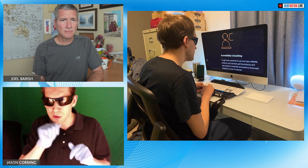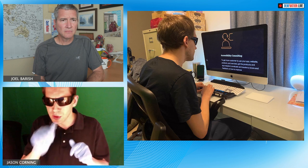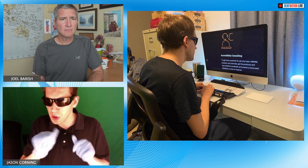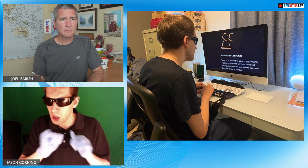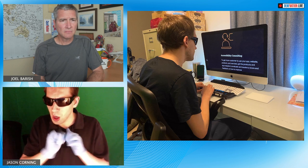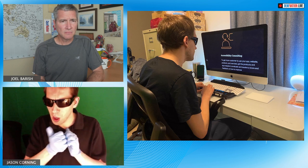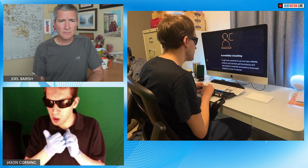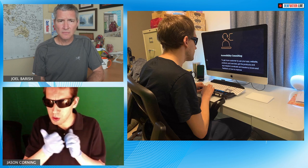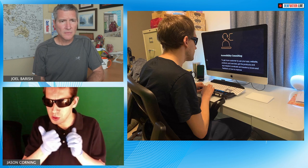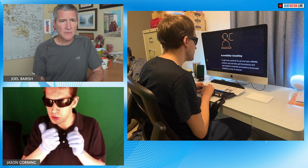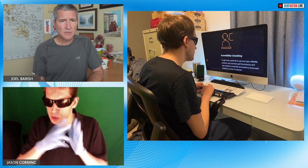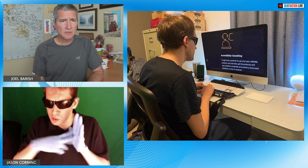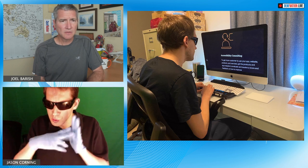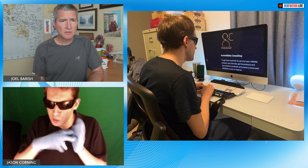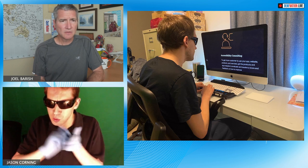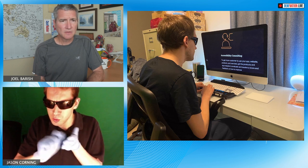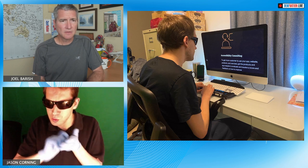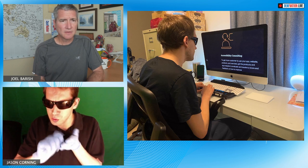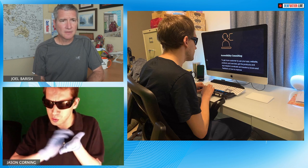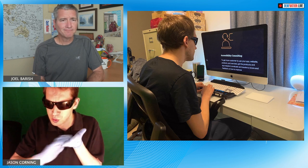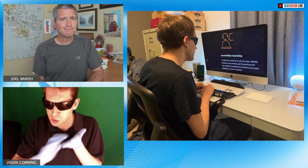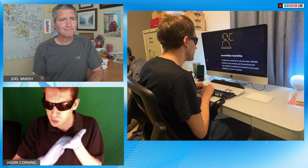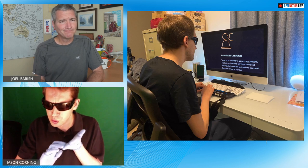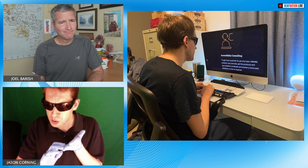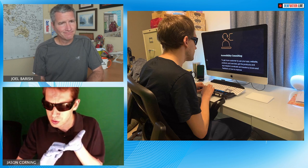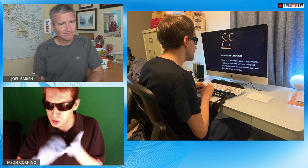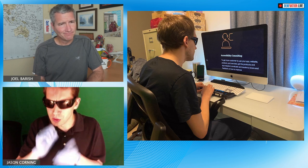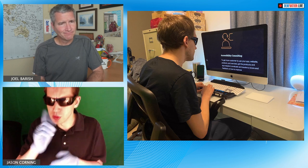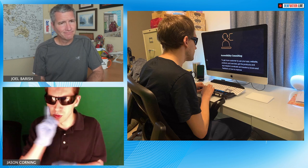not to learn read or write Braille itself,